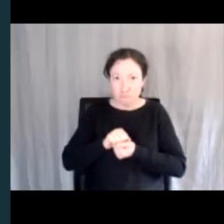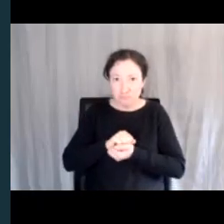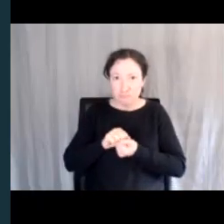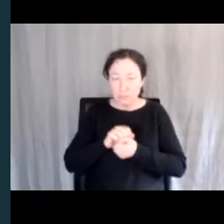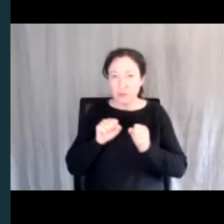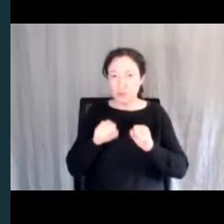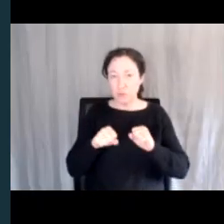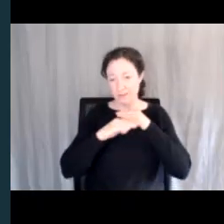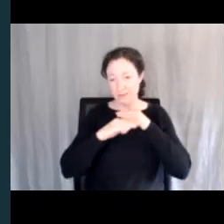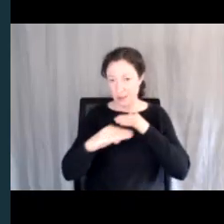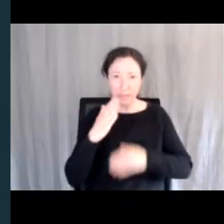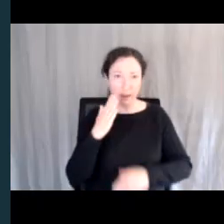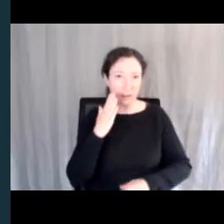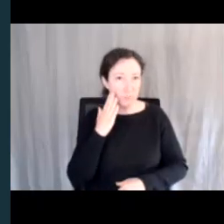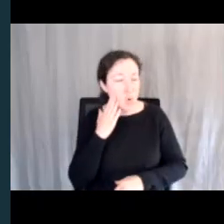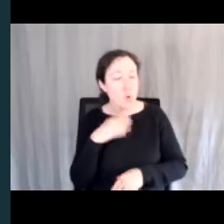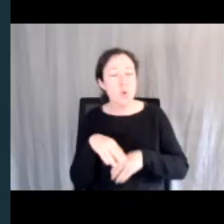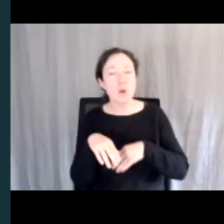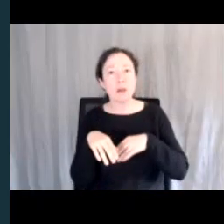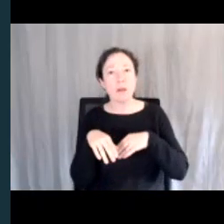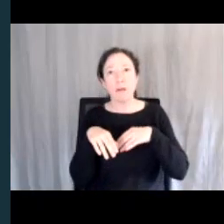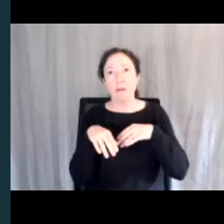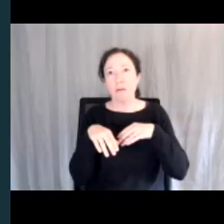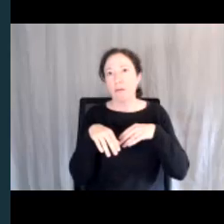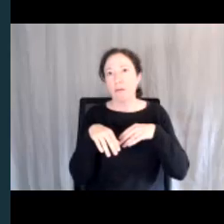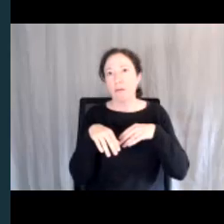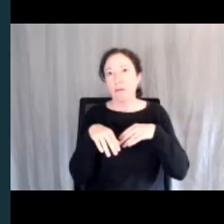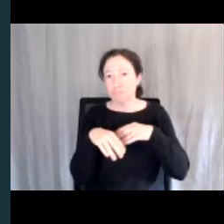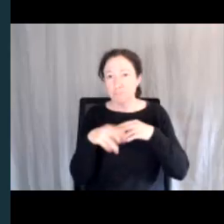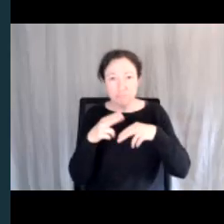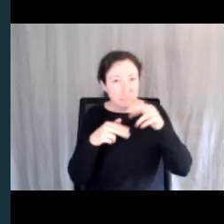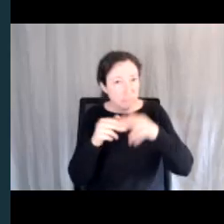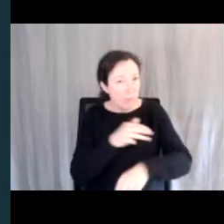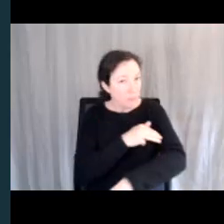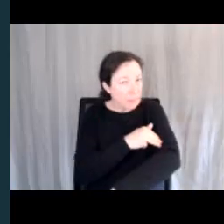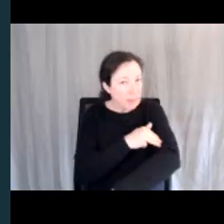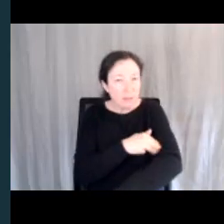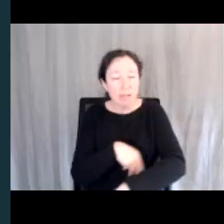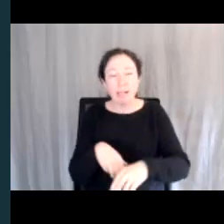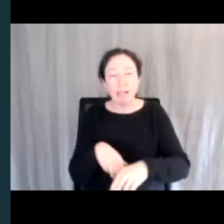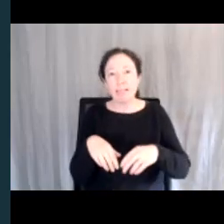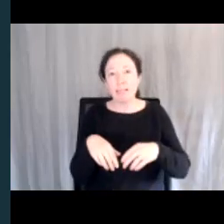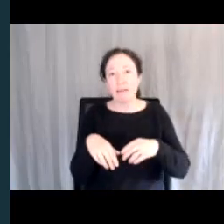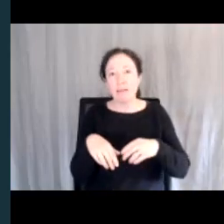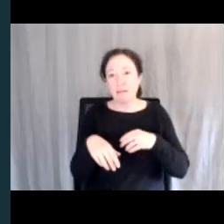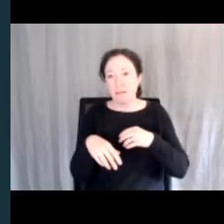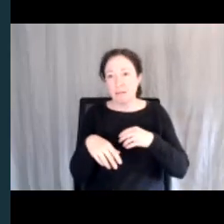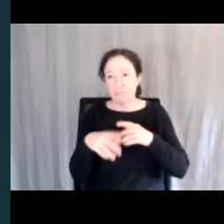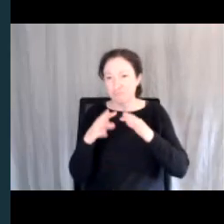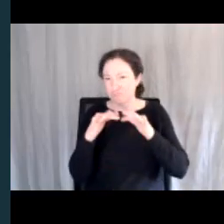it can stabilize blood glucose, it helps build muscle, it helps to improve fatty acid metabolism. So it's a very popular supplement